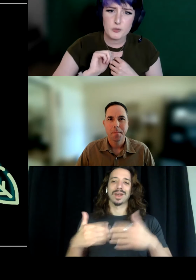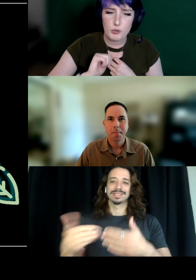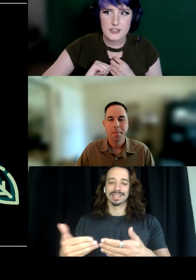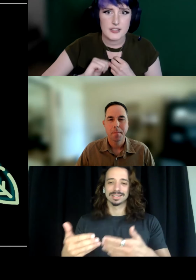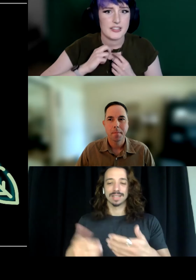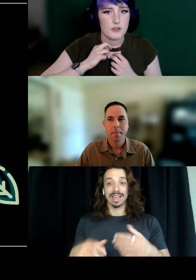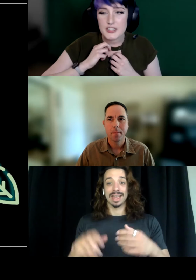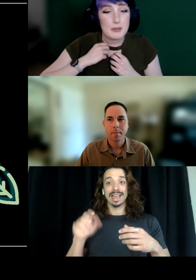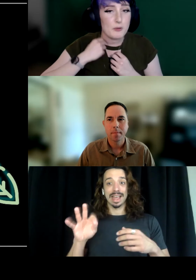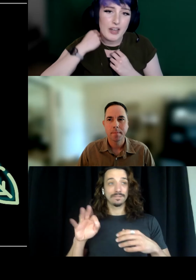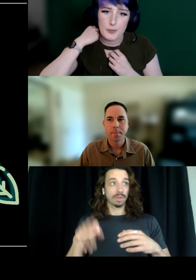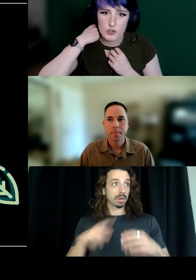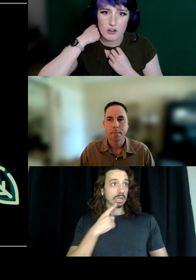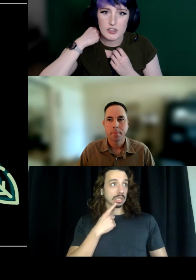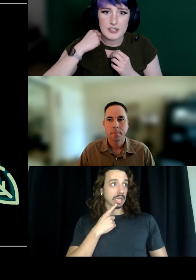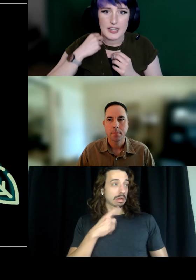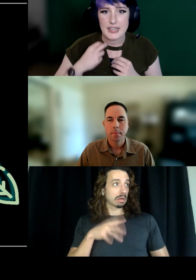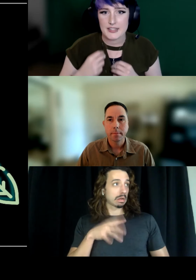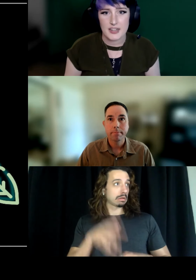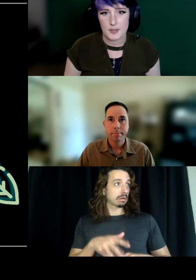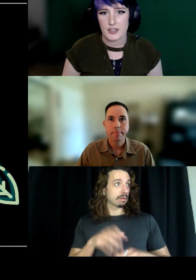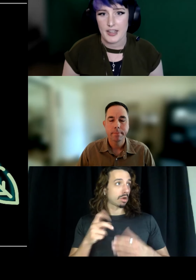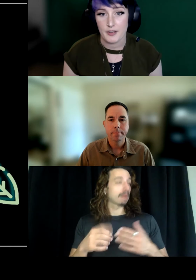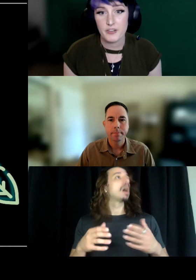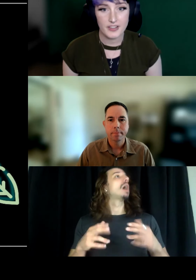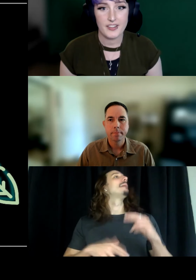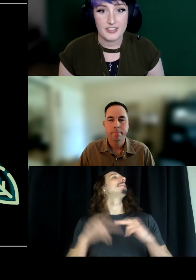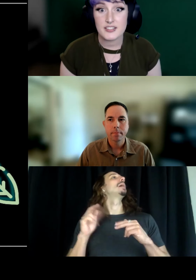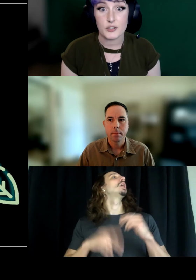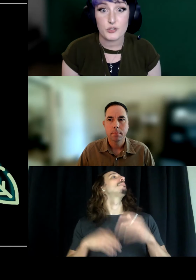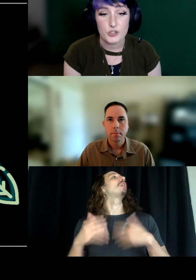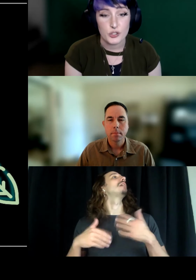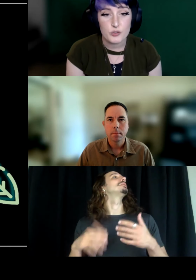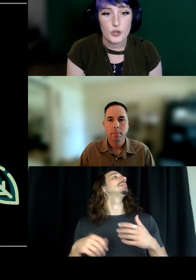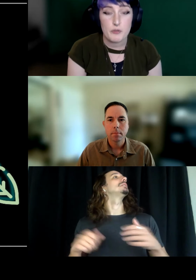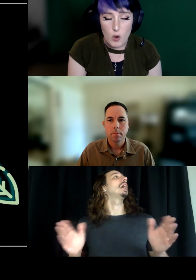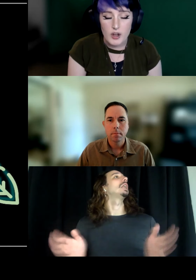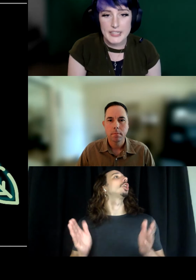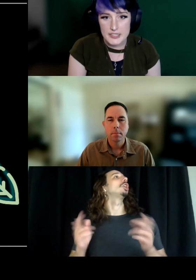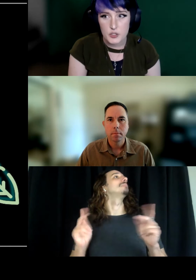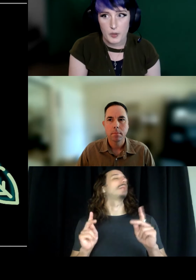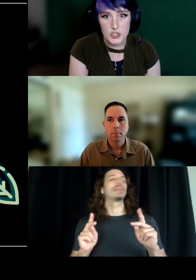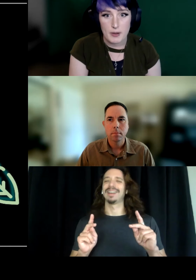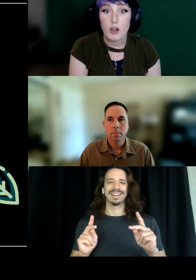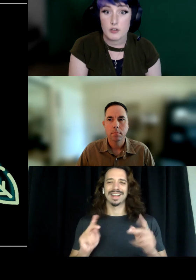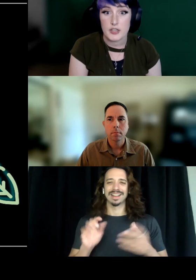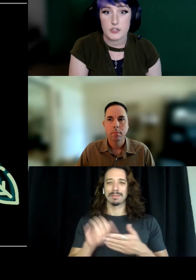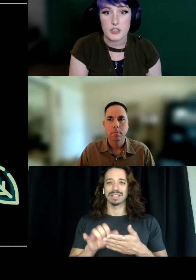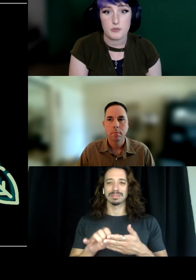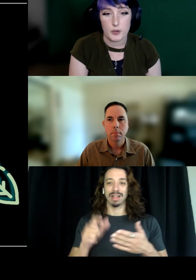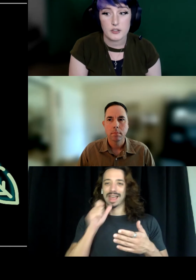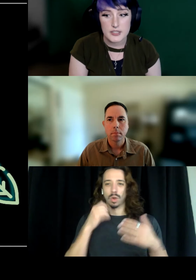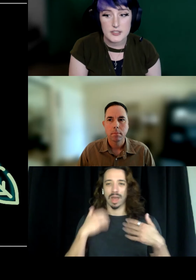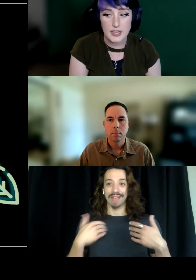build process and convince people, I would struggle. Like that's not something I have the skills to do, so if you are in that situation my heart goes out to you for real, because it's